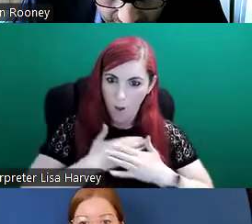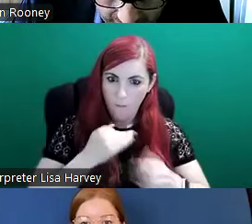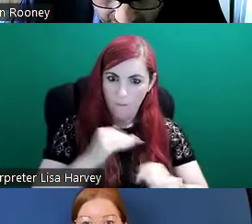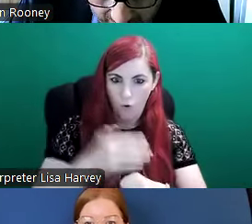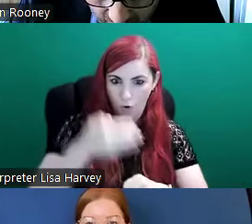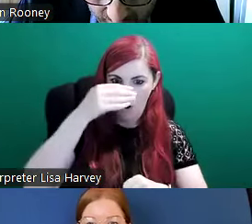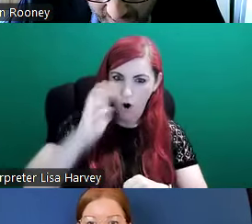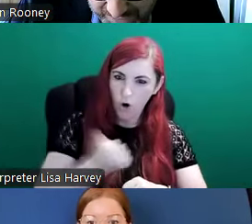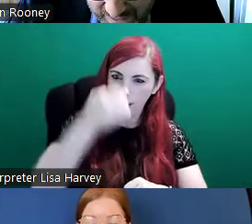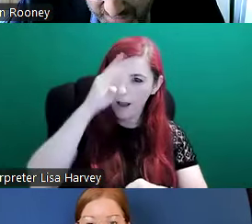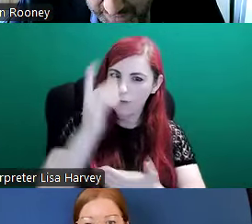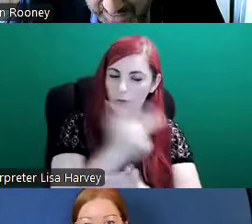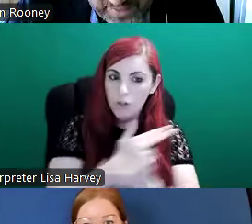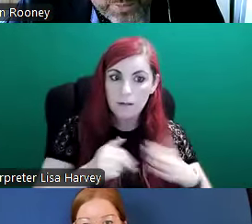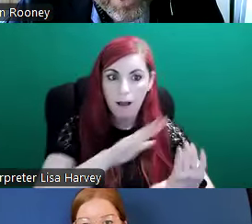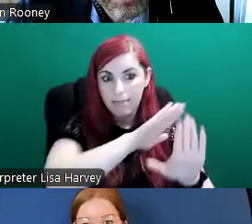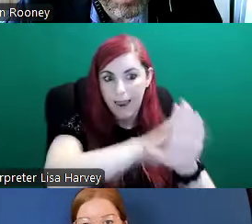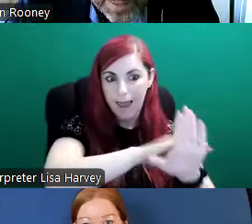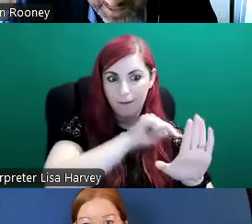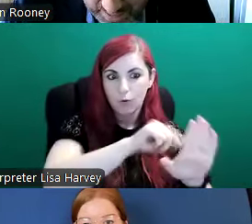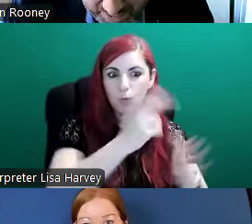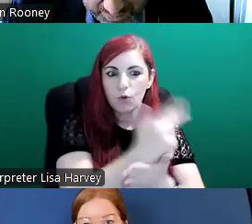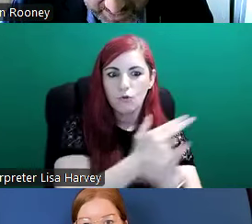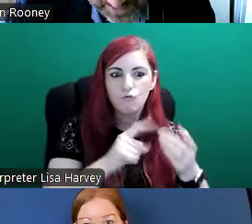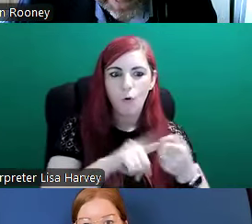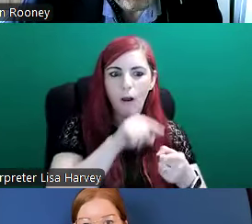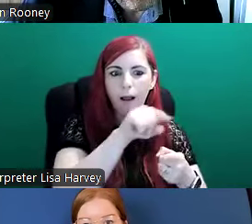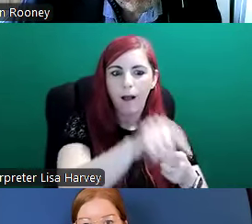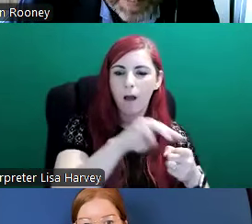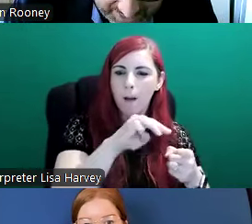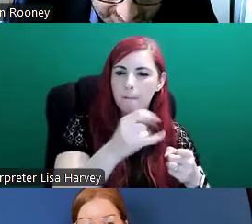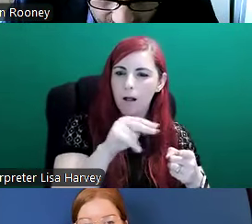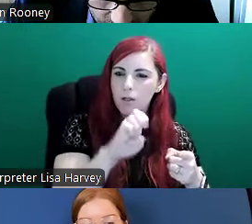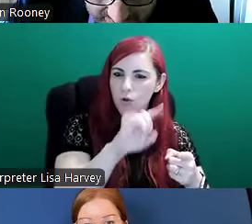drawing by Hone after carvings on the west cross at Monasterboice depicting the Old